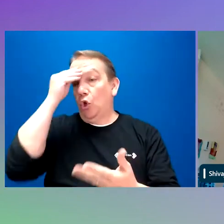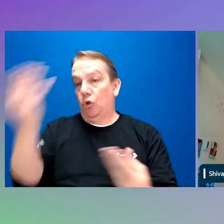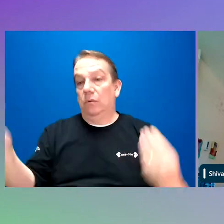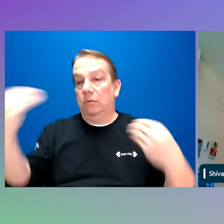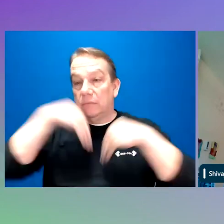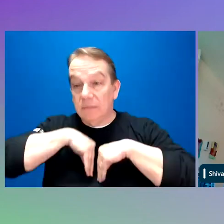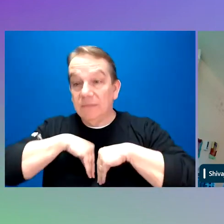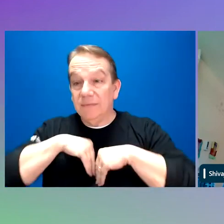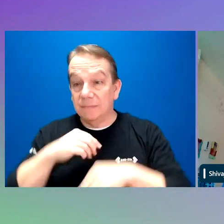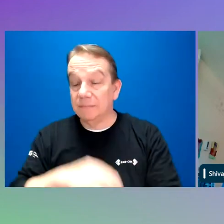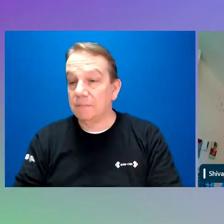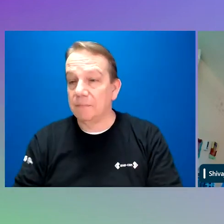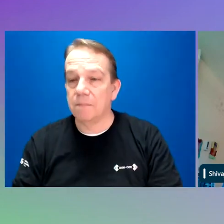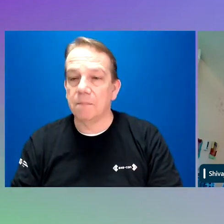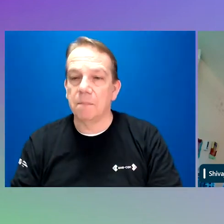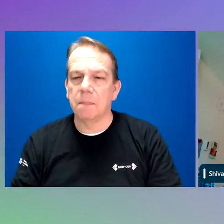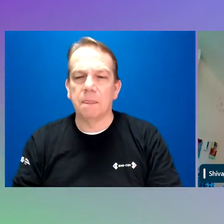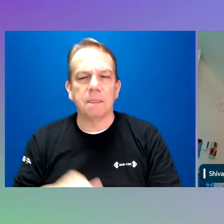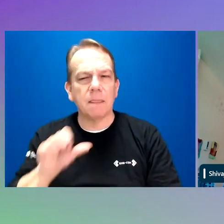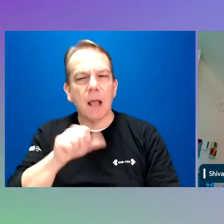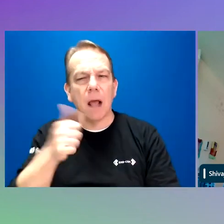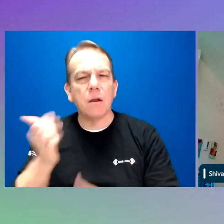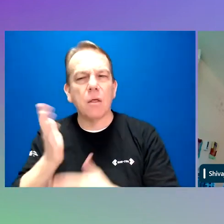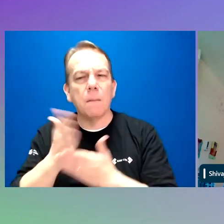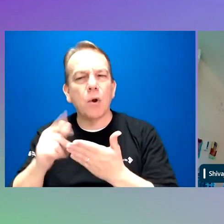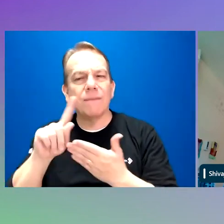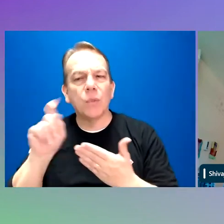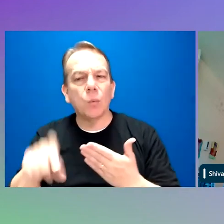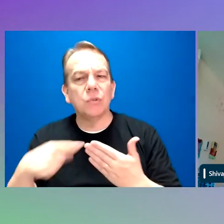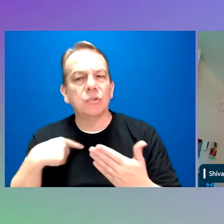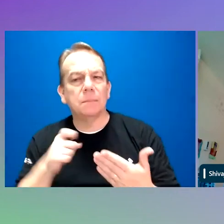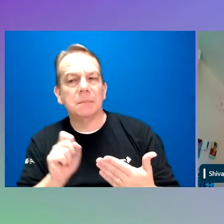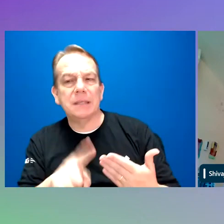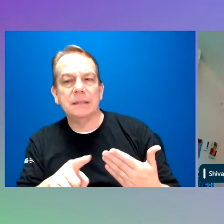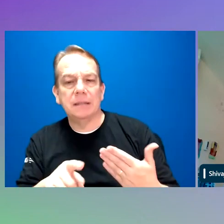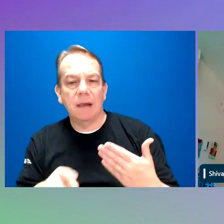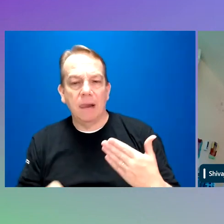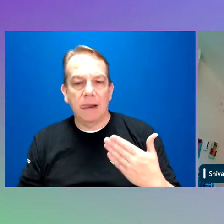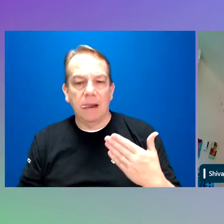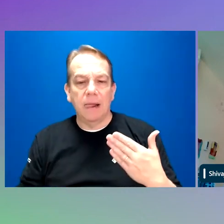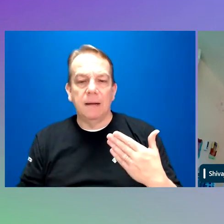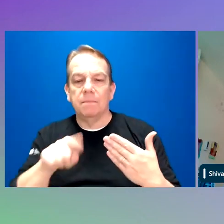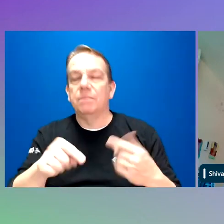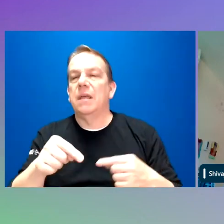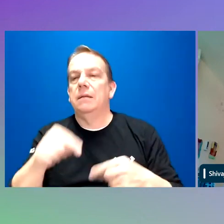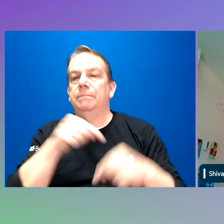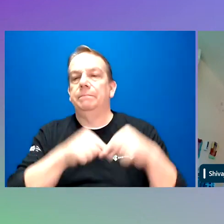other part of the question, uh, Tom, go grab that question in,